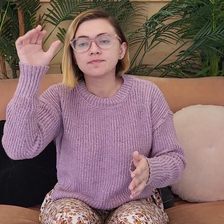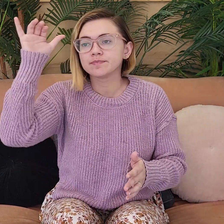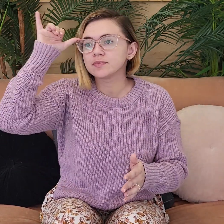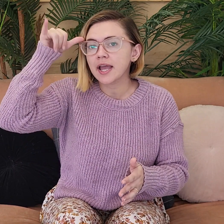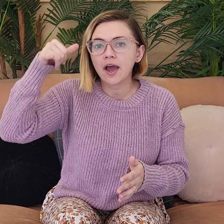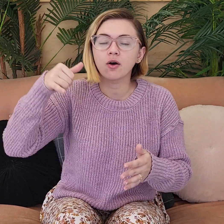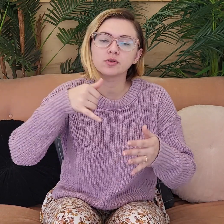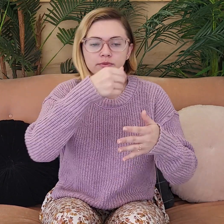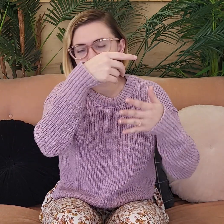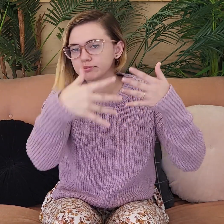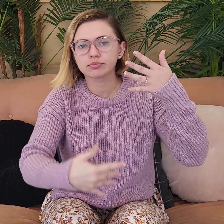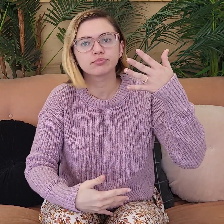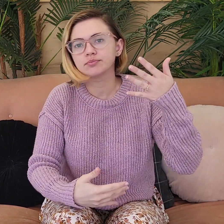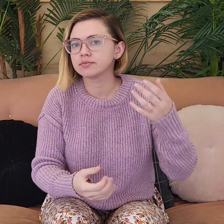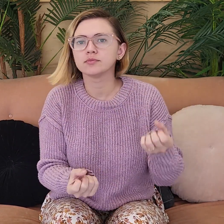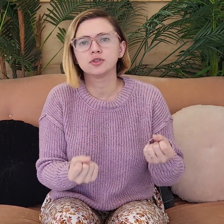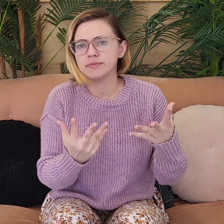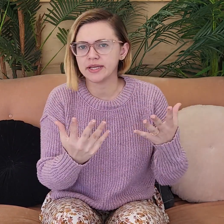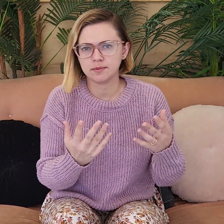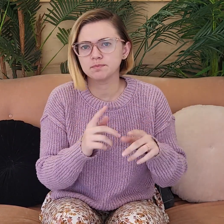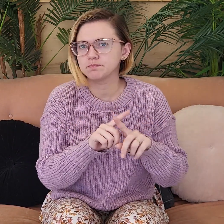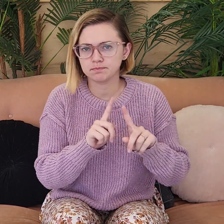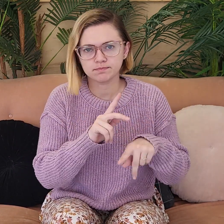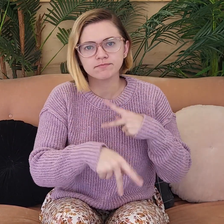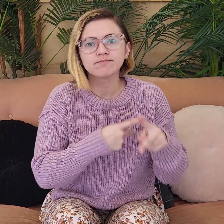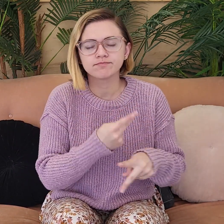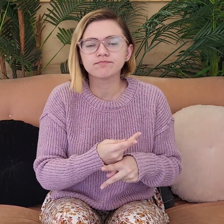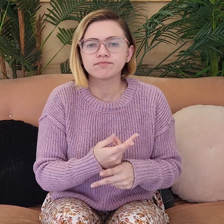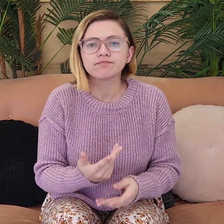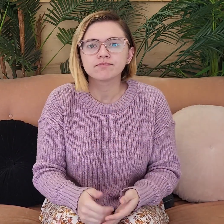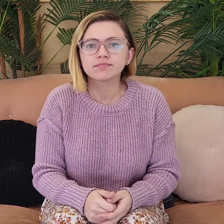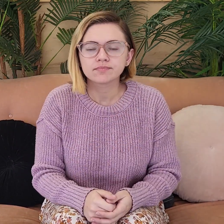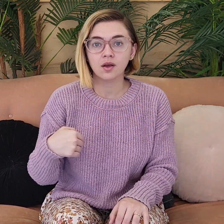horses, cows, the list goes on and on. There's many different kinds.